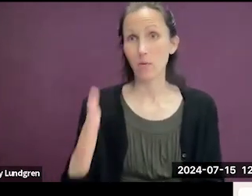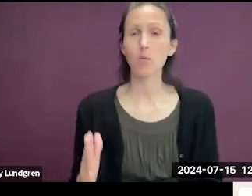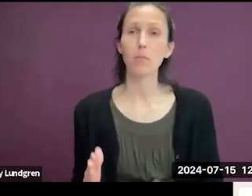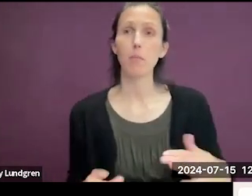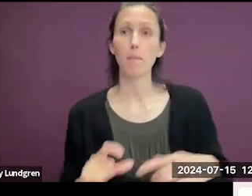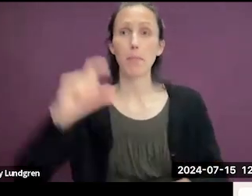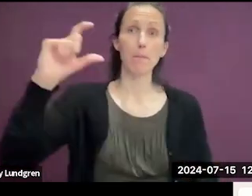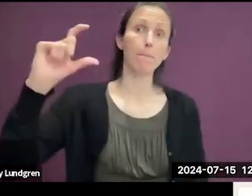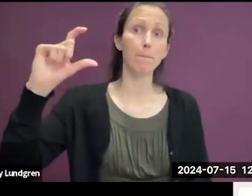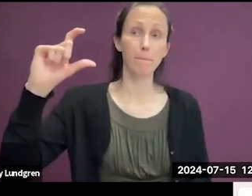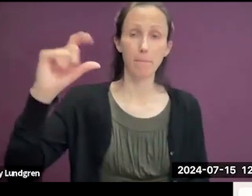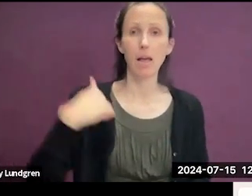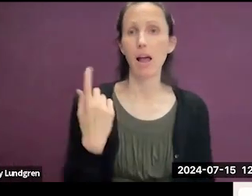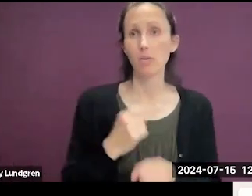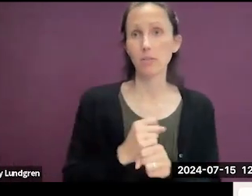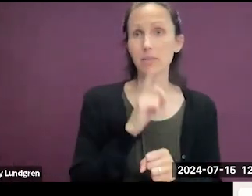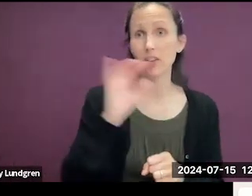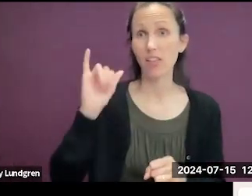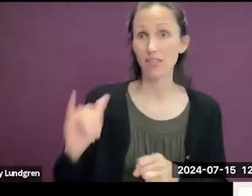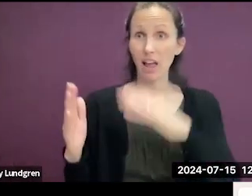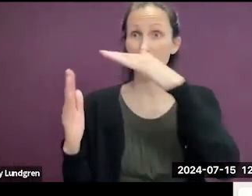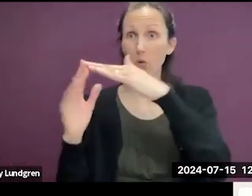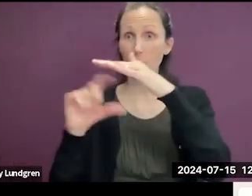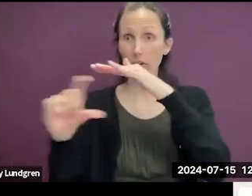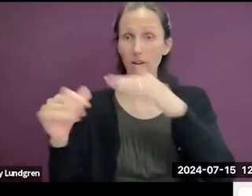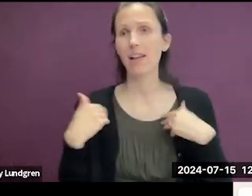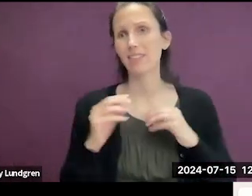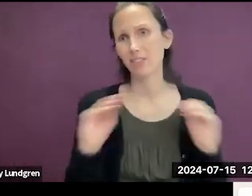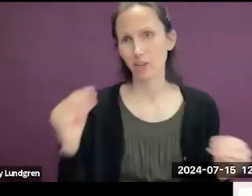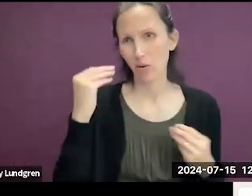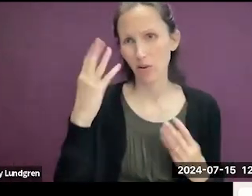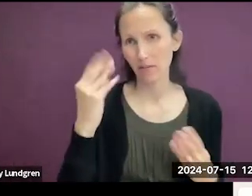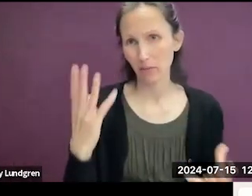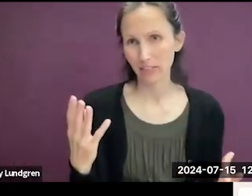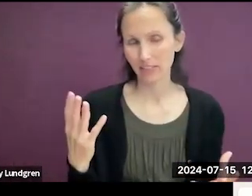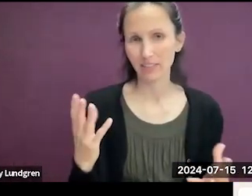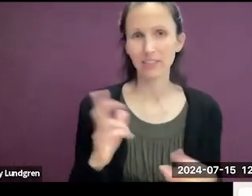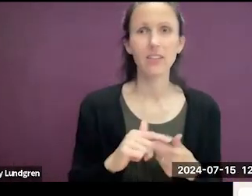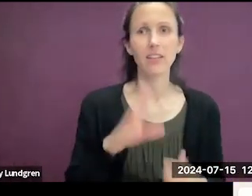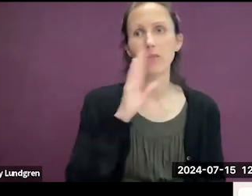So I always make sure that that corner has no information in it so that it's never going to be blocking any of